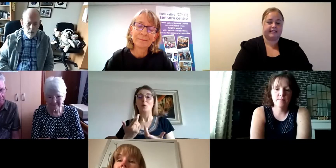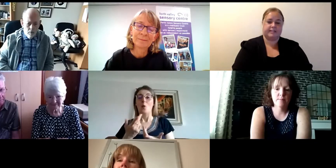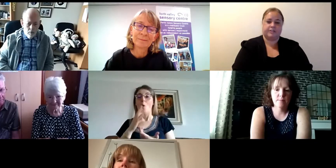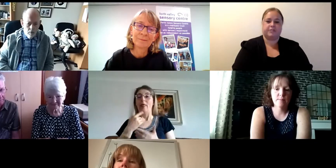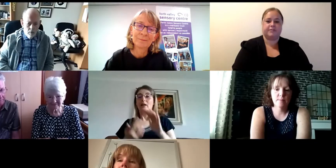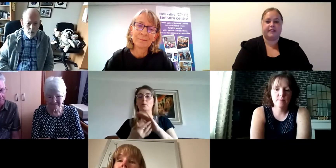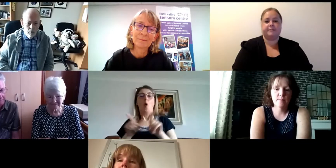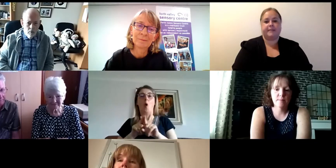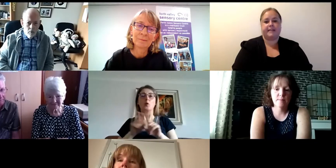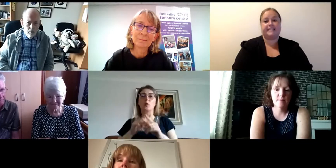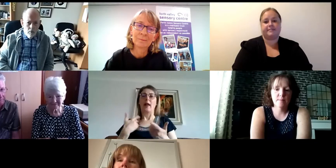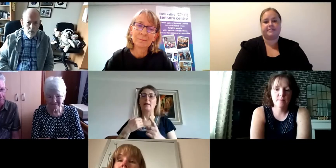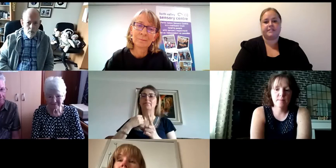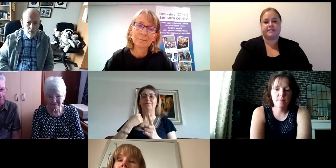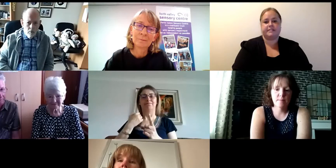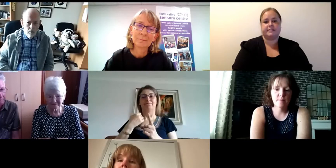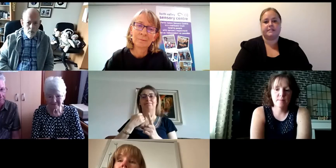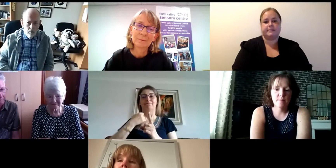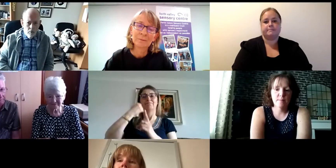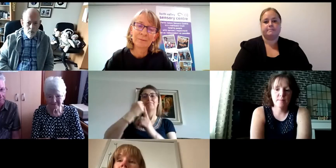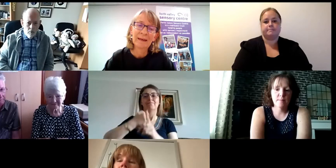the very many differences